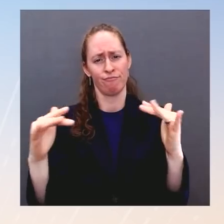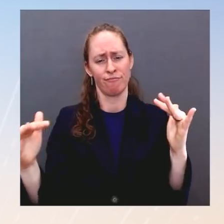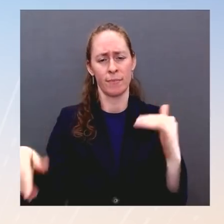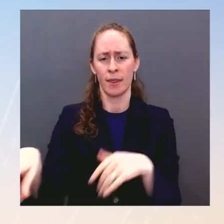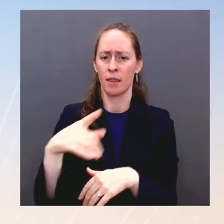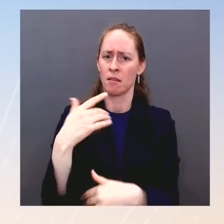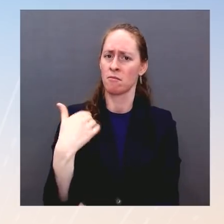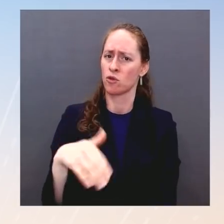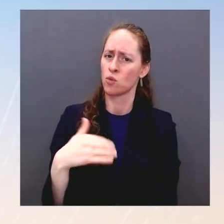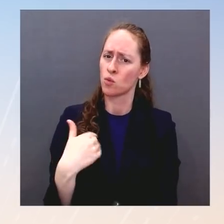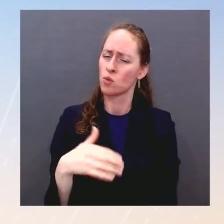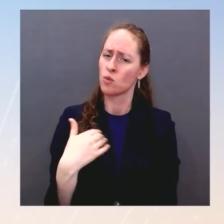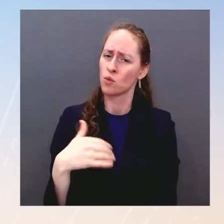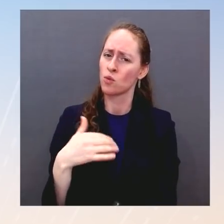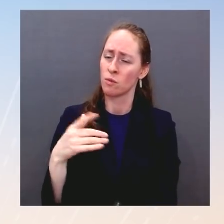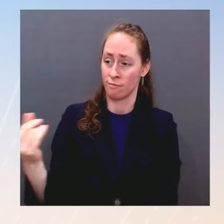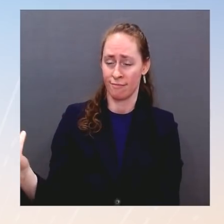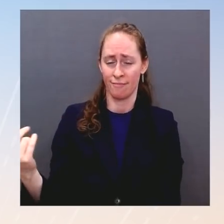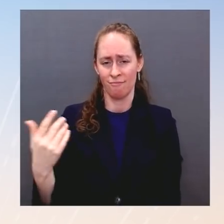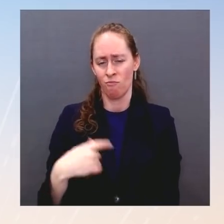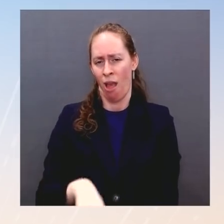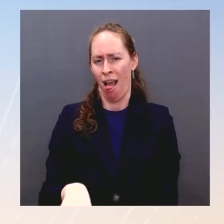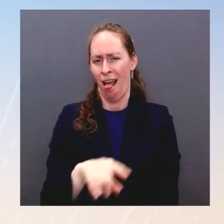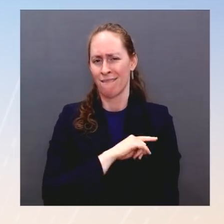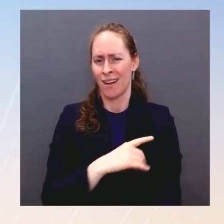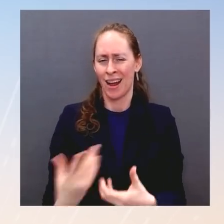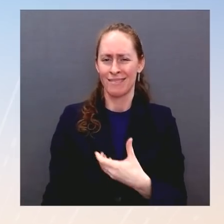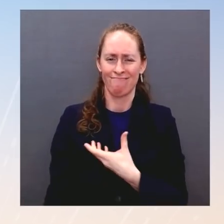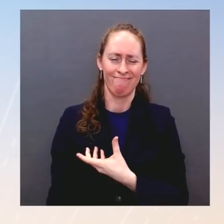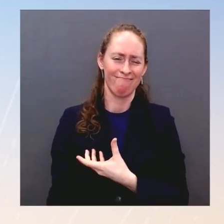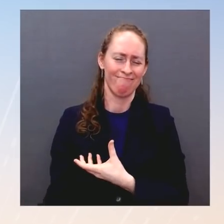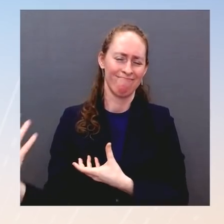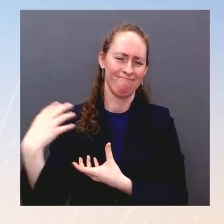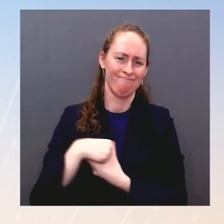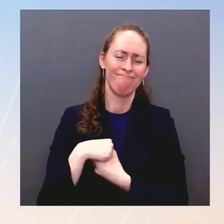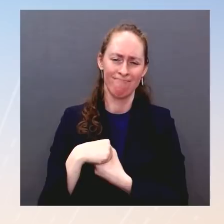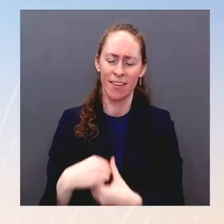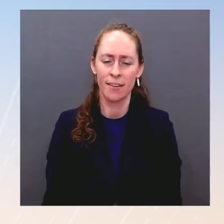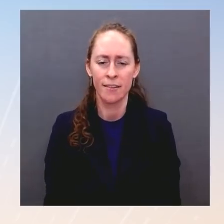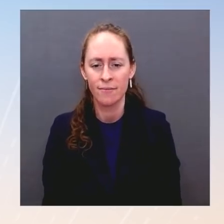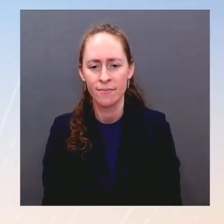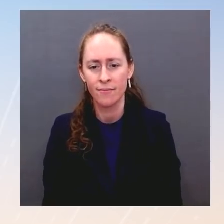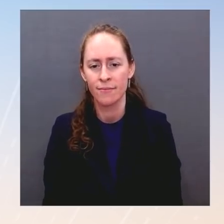She's even clerked for three different federal judges who were appointed by presidents of different political parties.